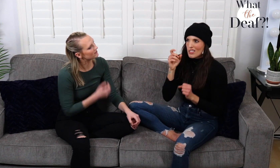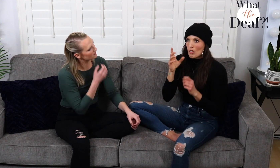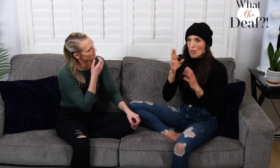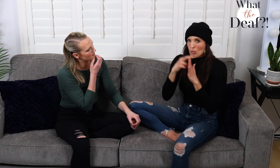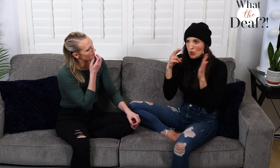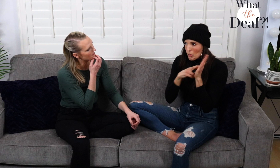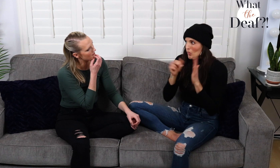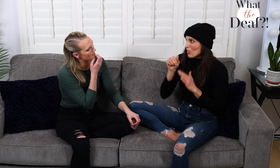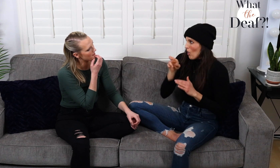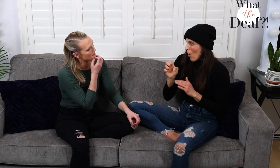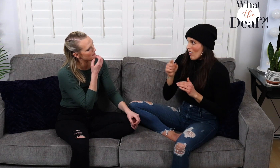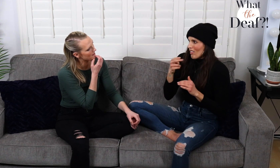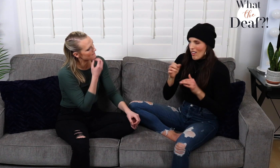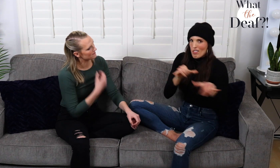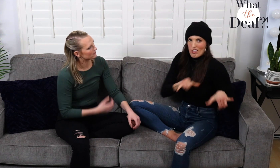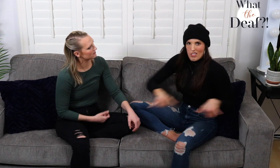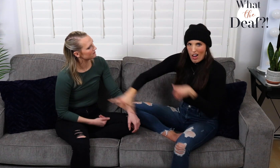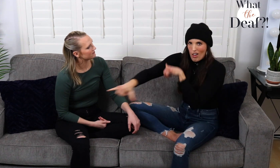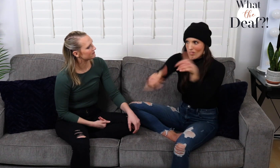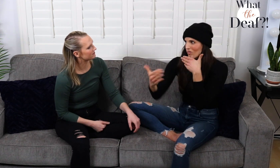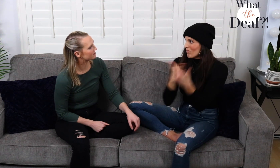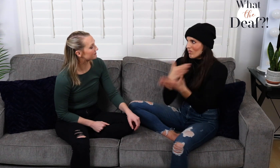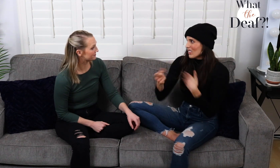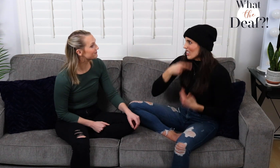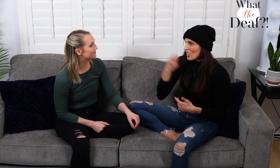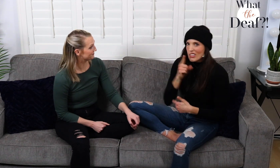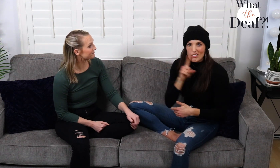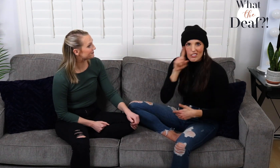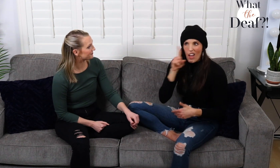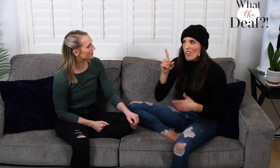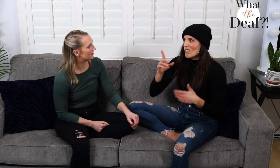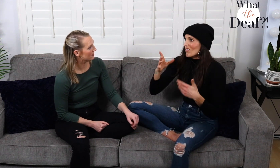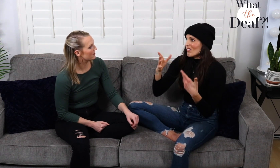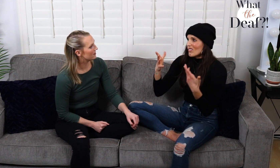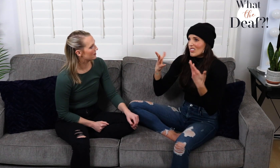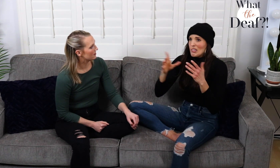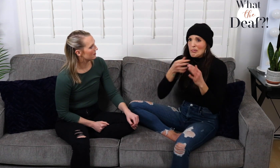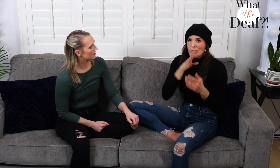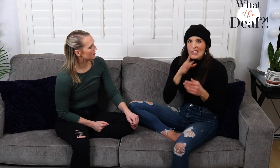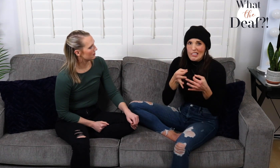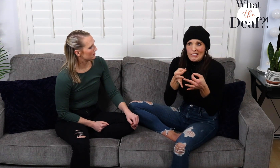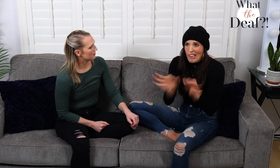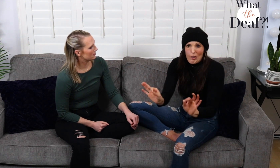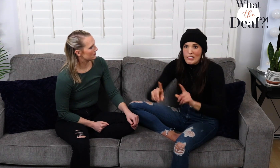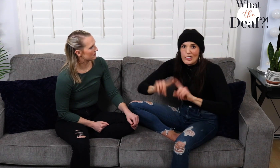safe because the rules are the same no matter if you're hearing or Deaf or you speak a different